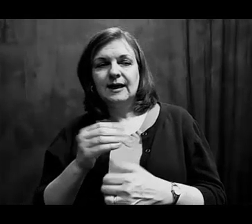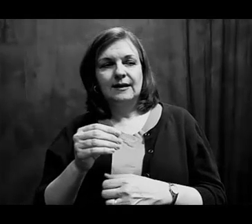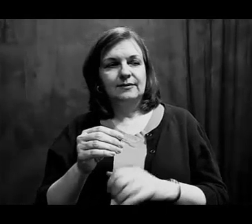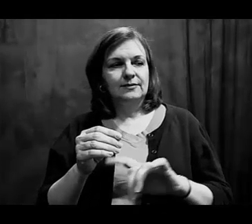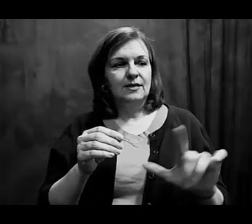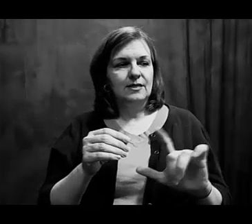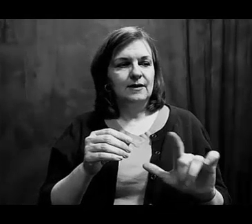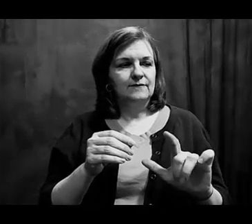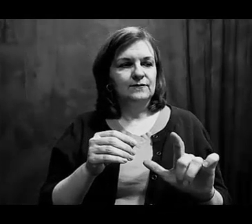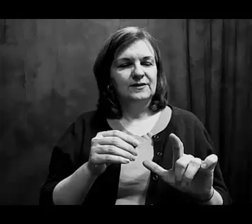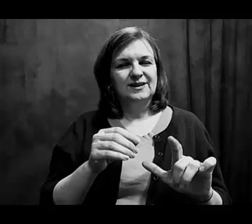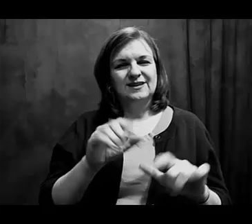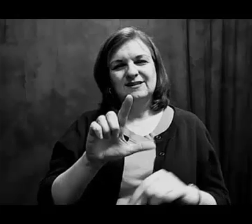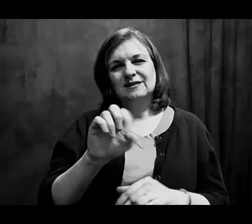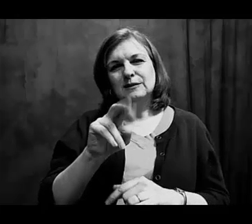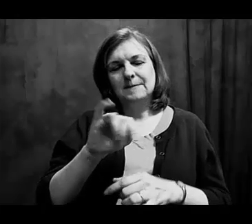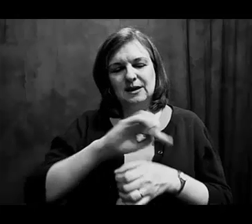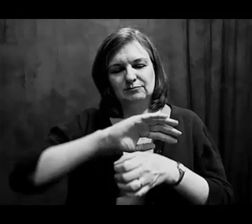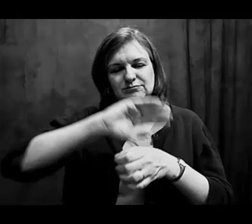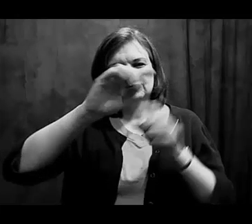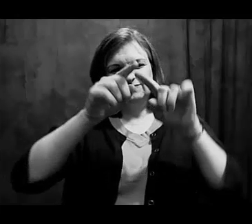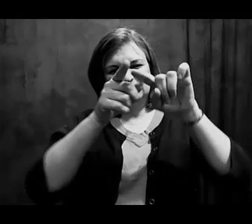and this one is actually kind of lumpy around the outside